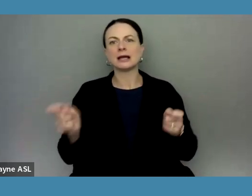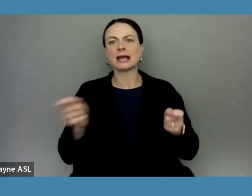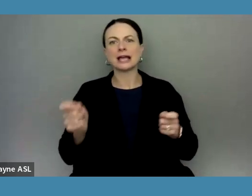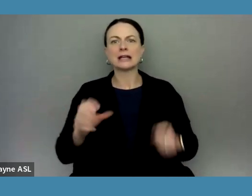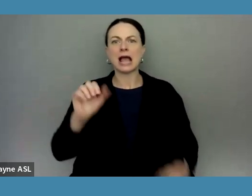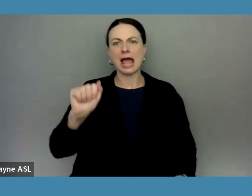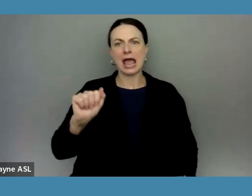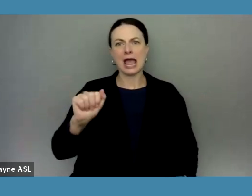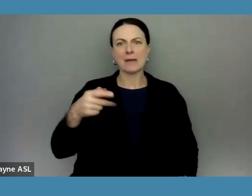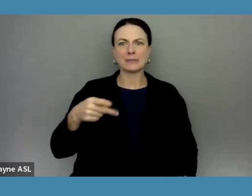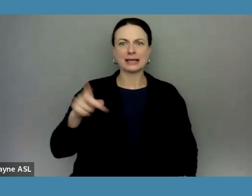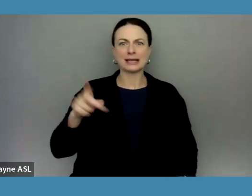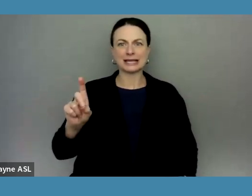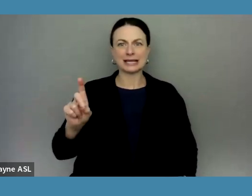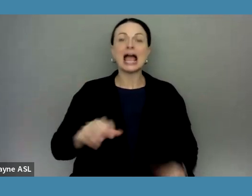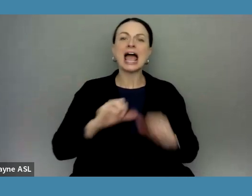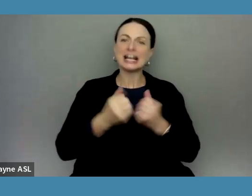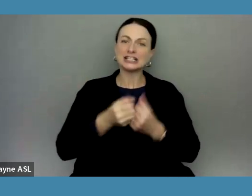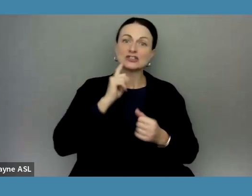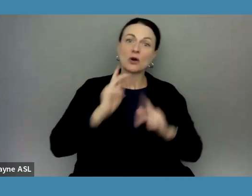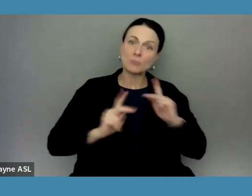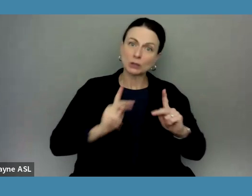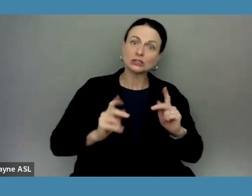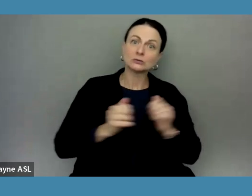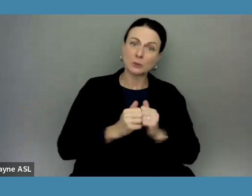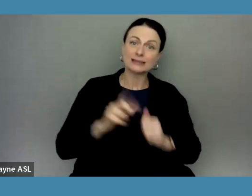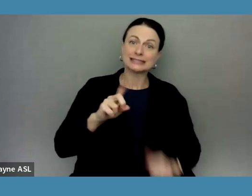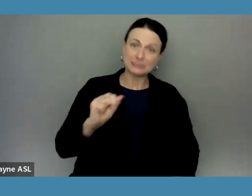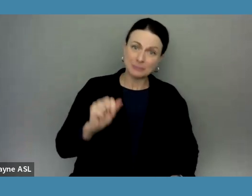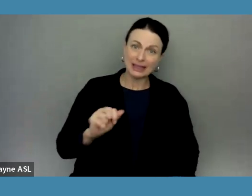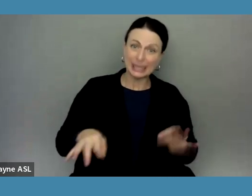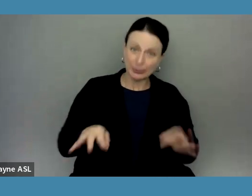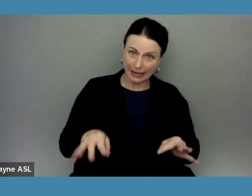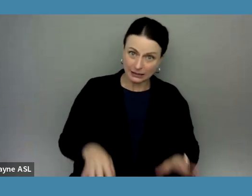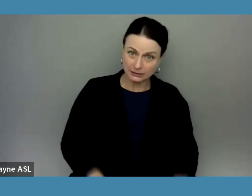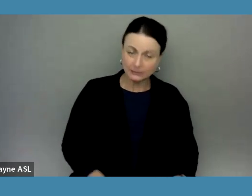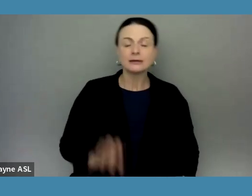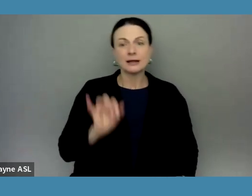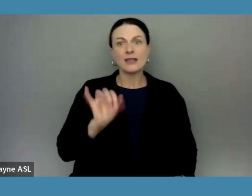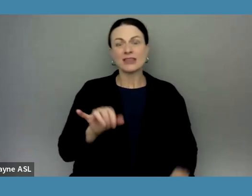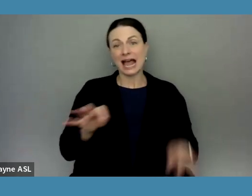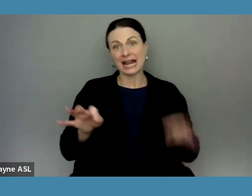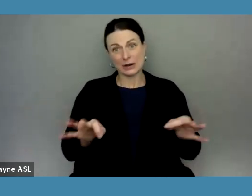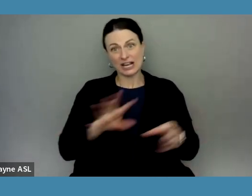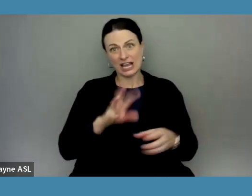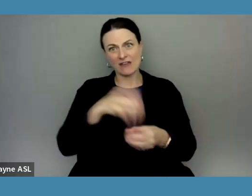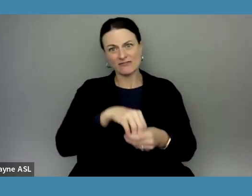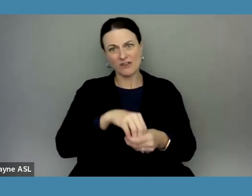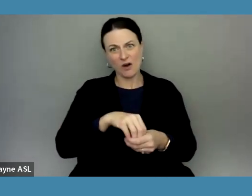the Agency for Persons with Disability hearings. And those are hearings that involve the iBudget waiver.